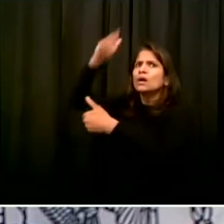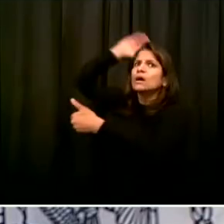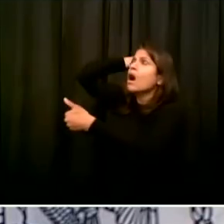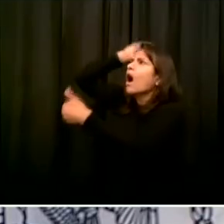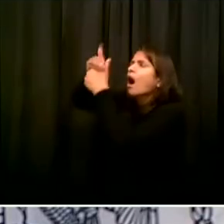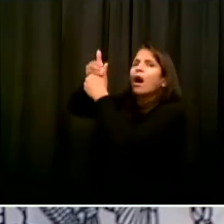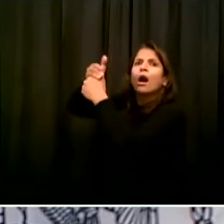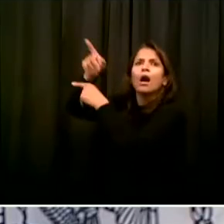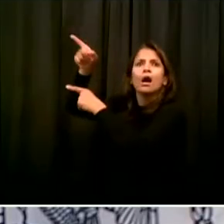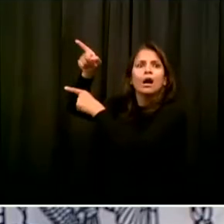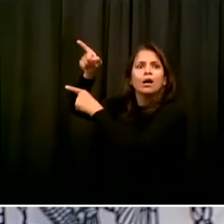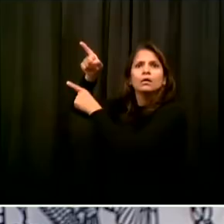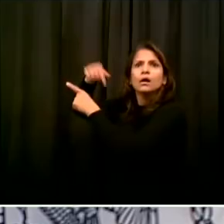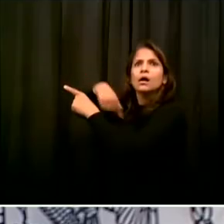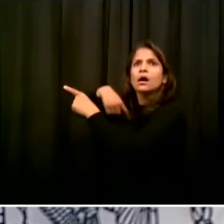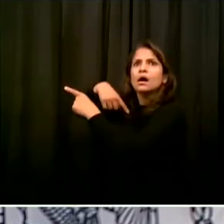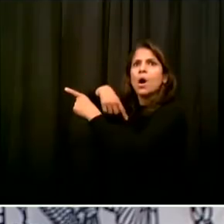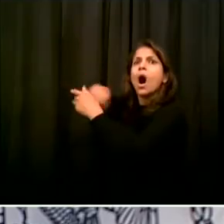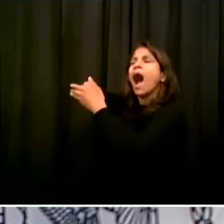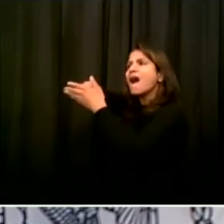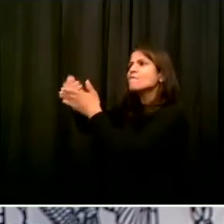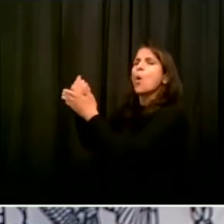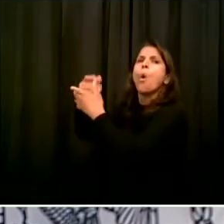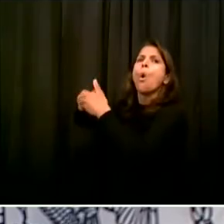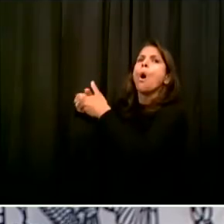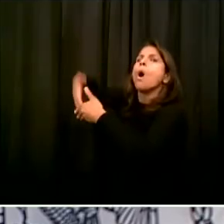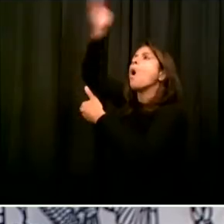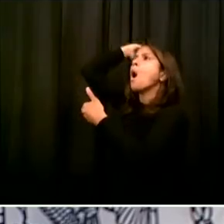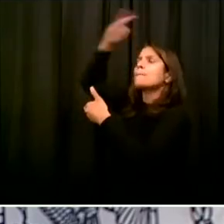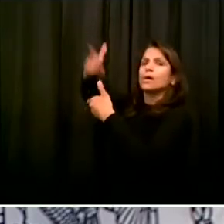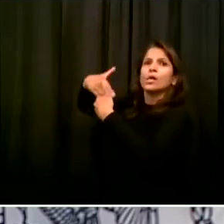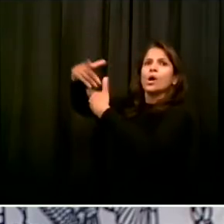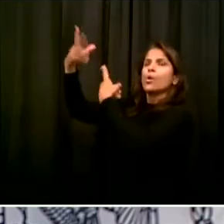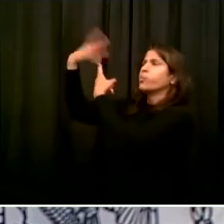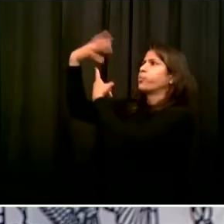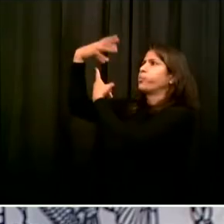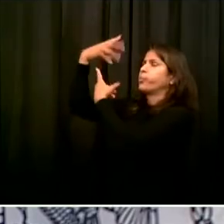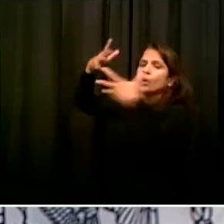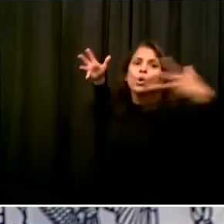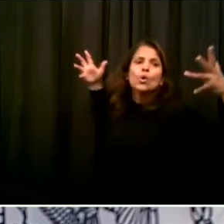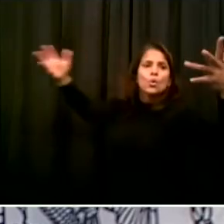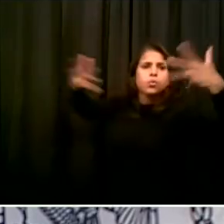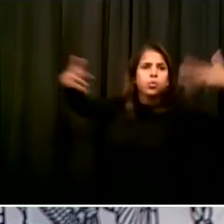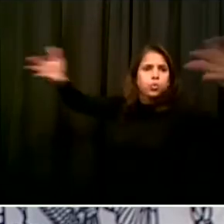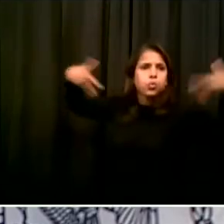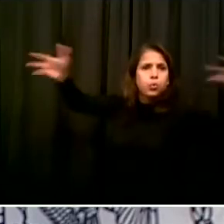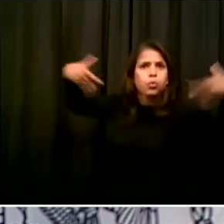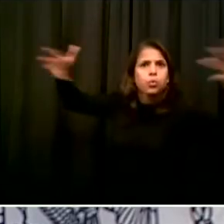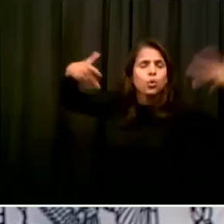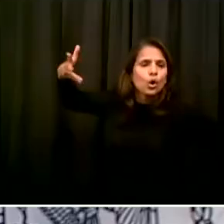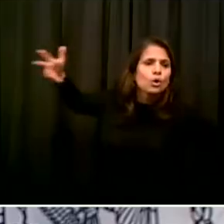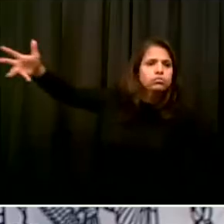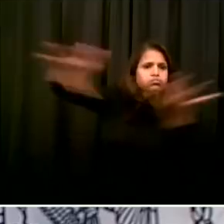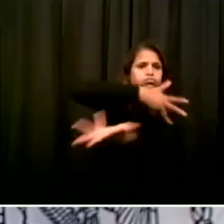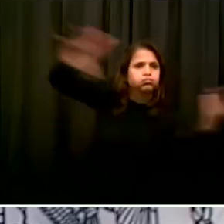OVER THE YEARS THAT HAVE UNLOCKED CLOSED, WE HAVE TM HEOPEDEN STHO ERISE